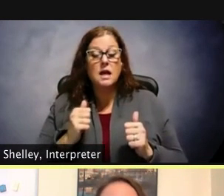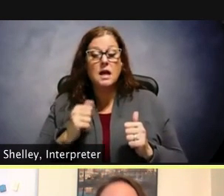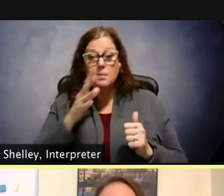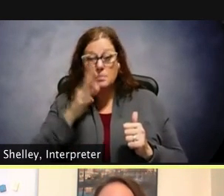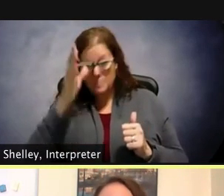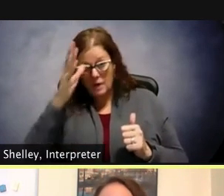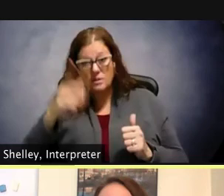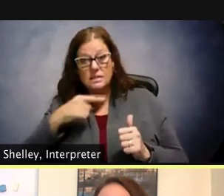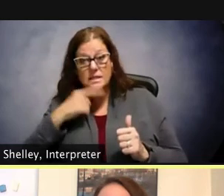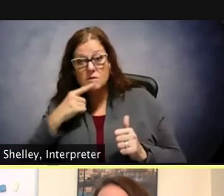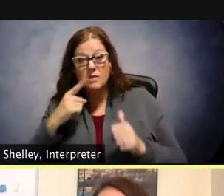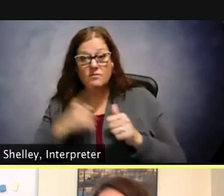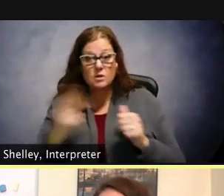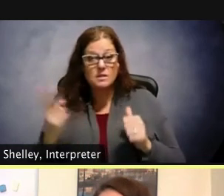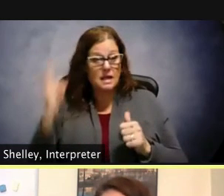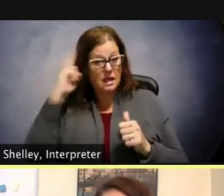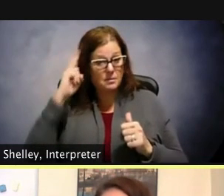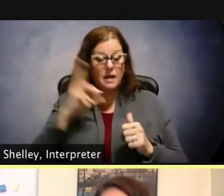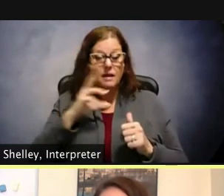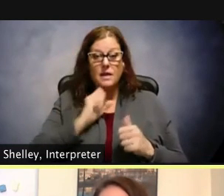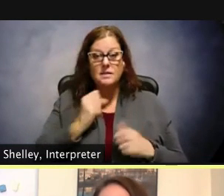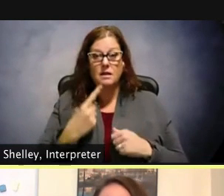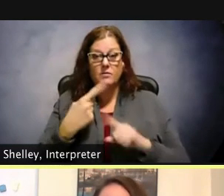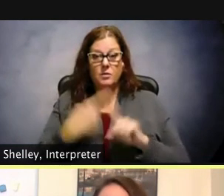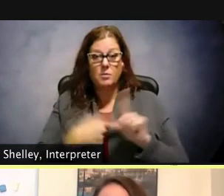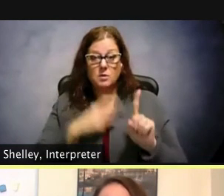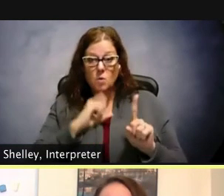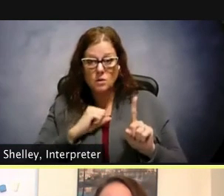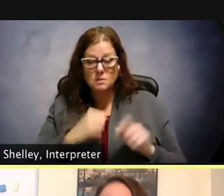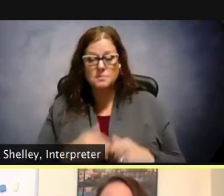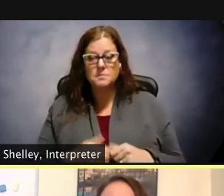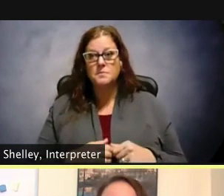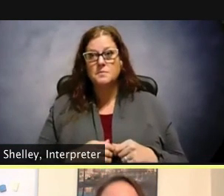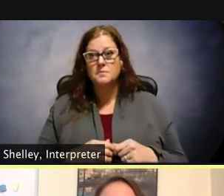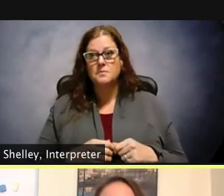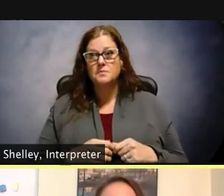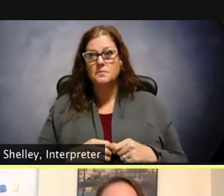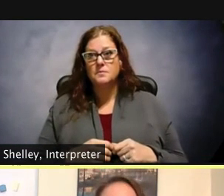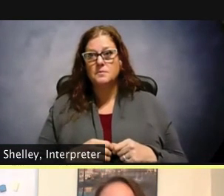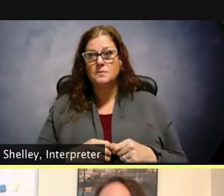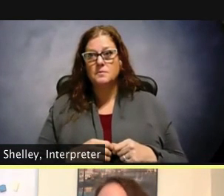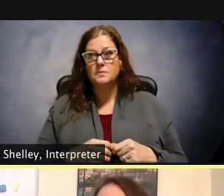very first implant at 11 months of age. It was one that he didn't take to very well.